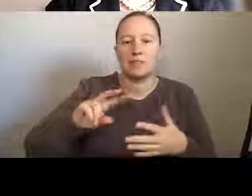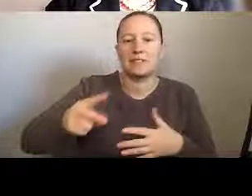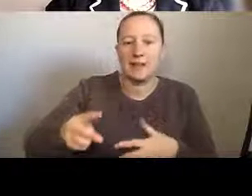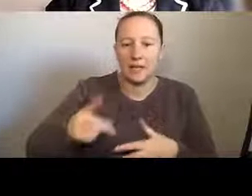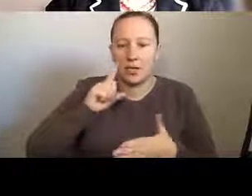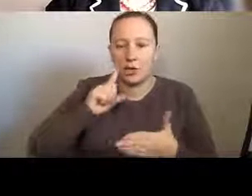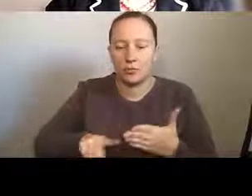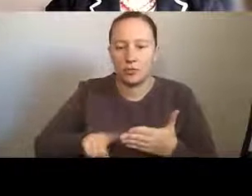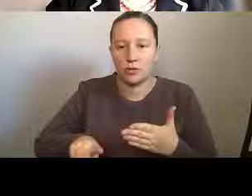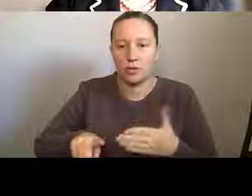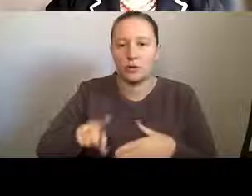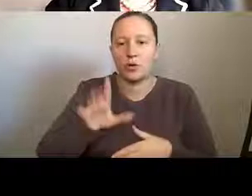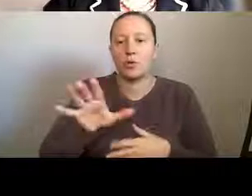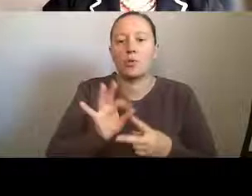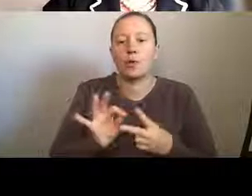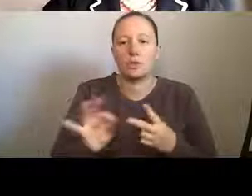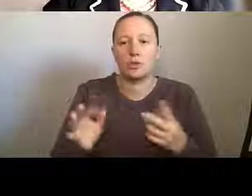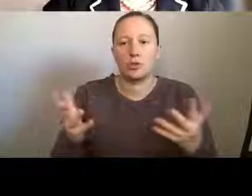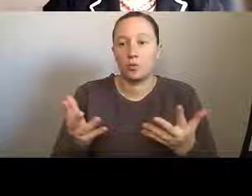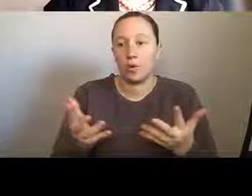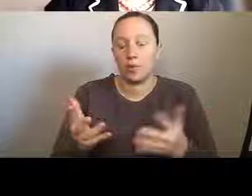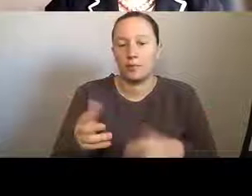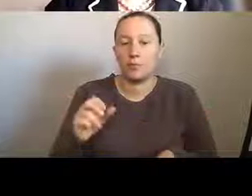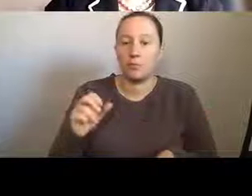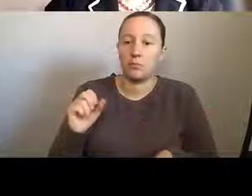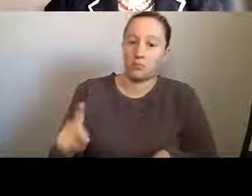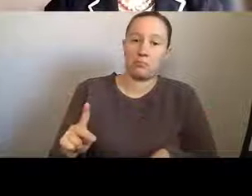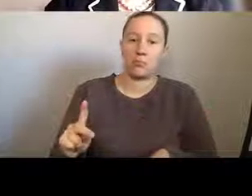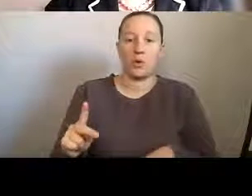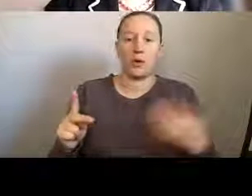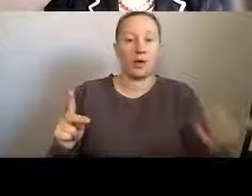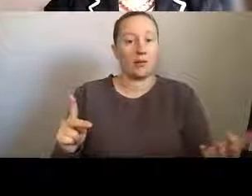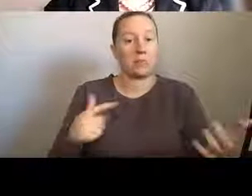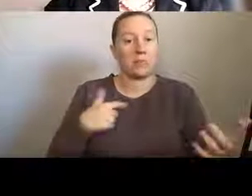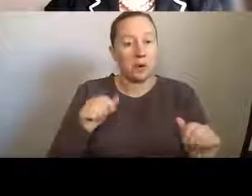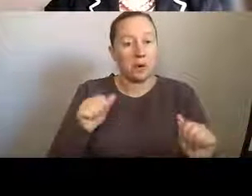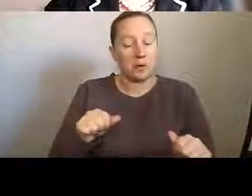And your options here would be okay, I can look at the exemptions now,